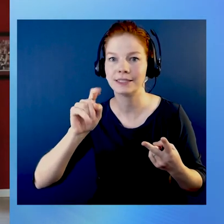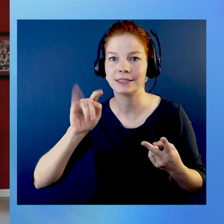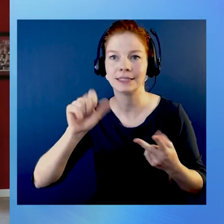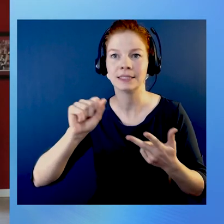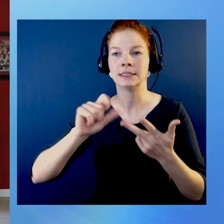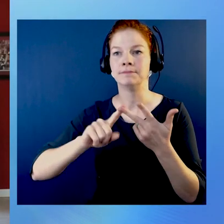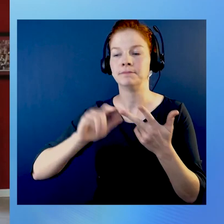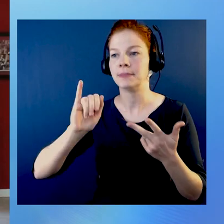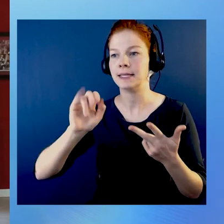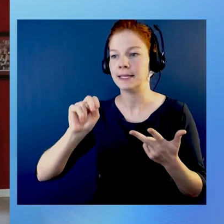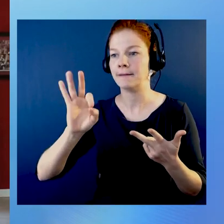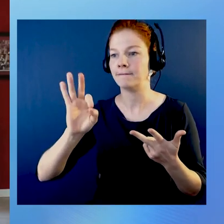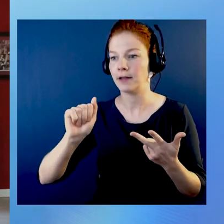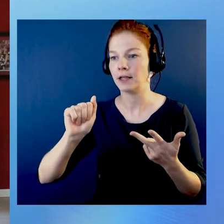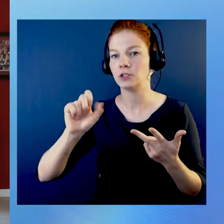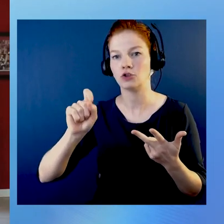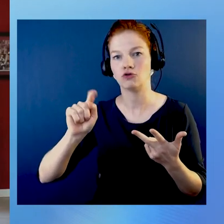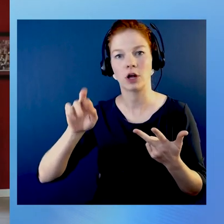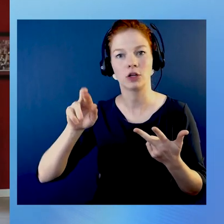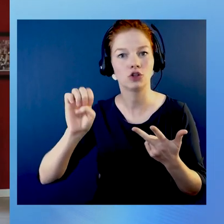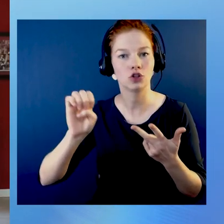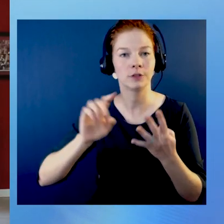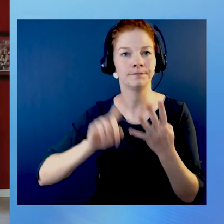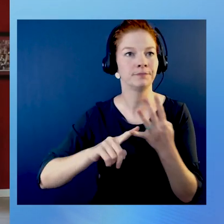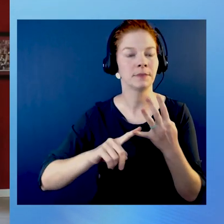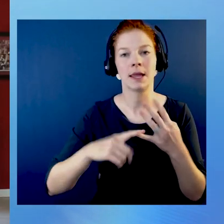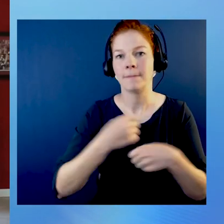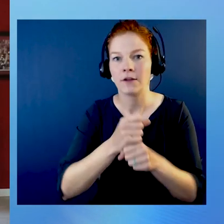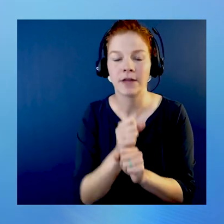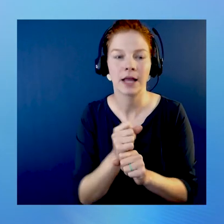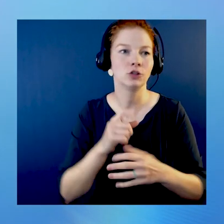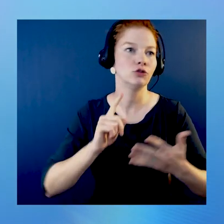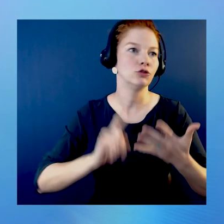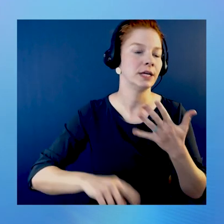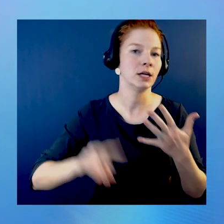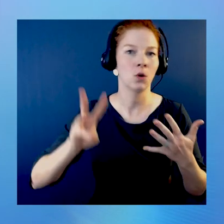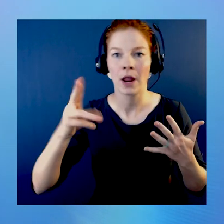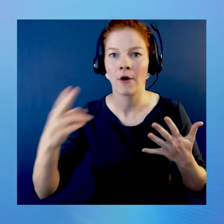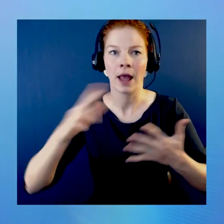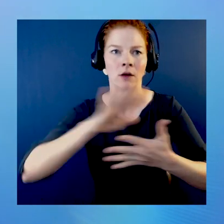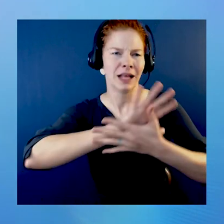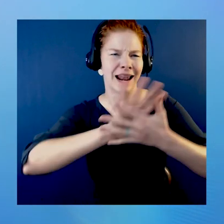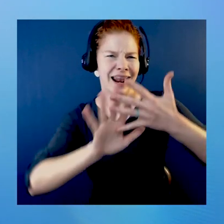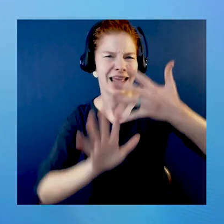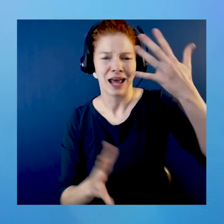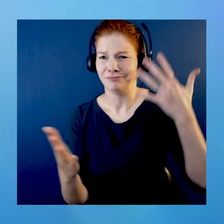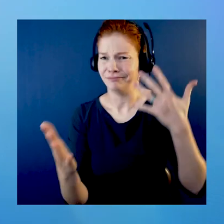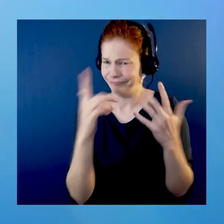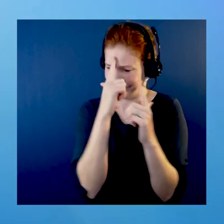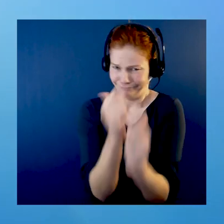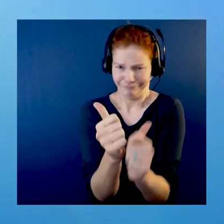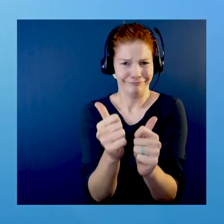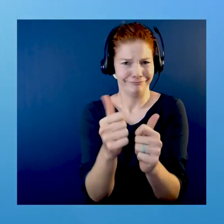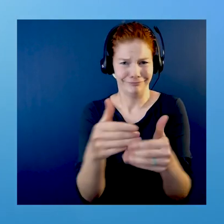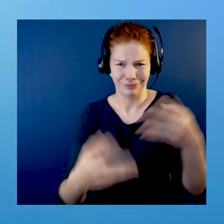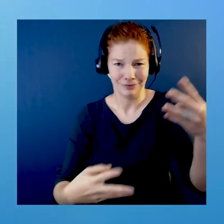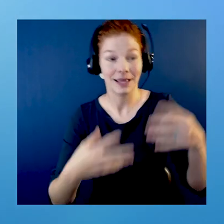warehousing or even your manufacturing optimization efforts. Even renewable energy projects, right?